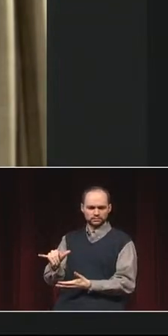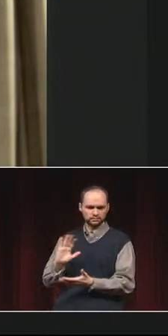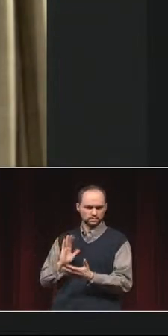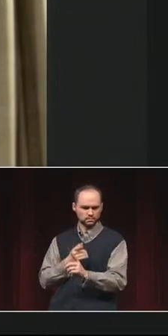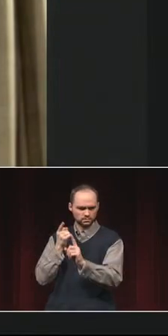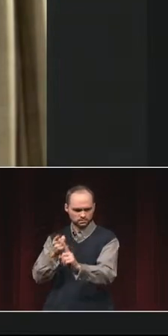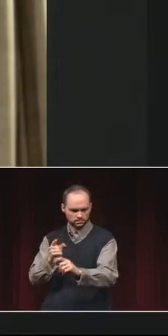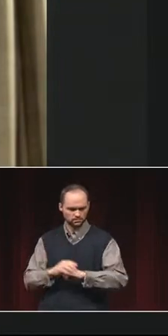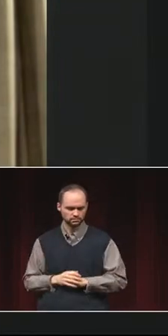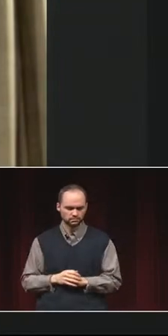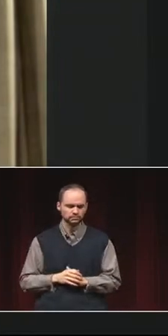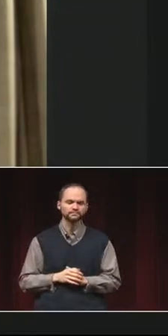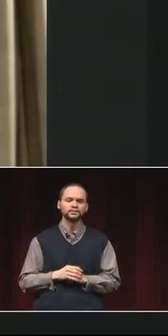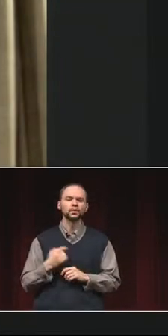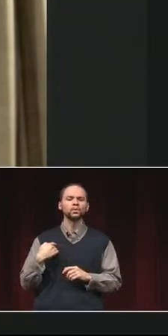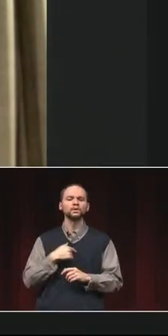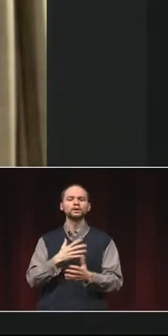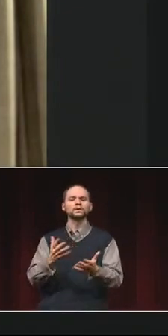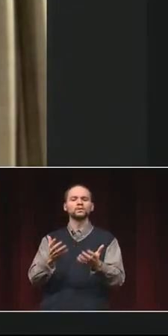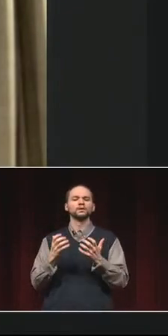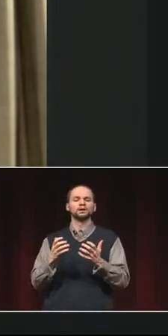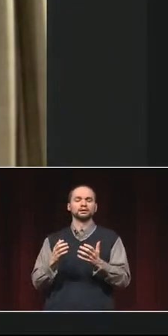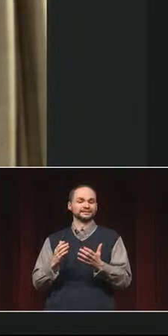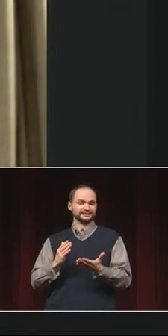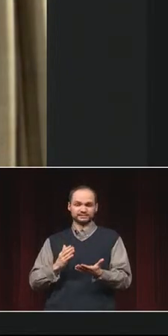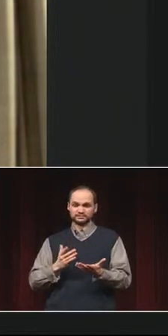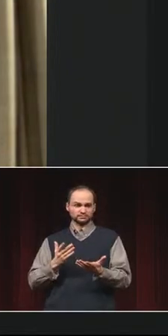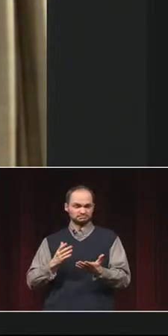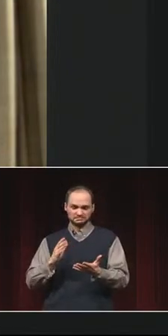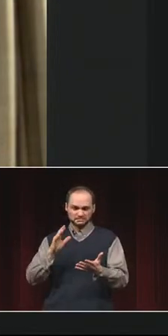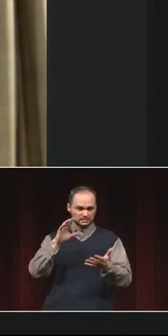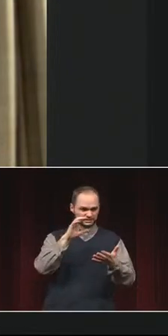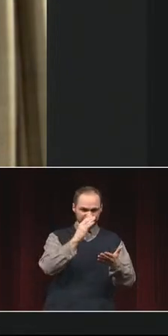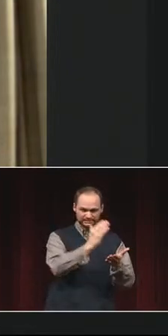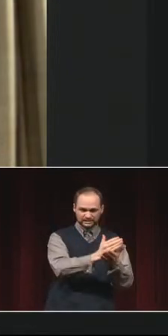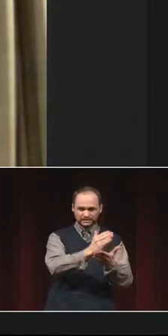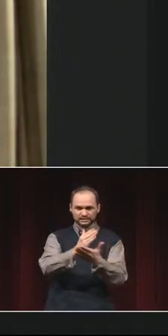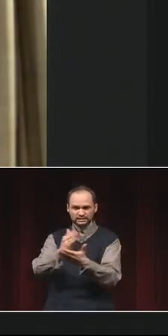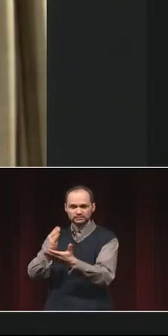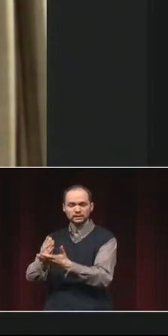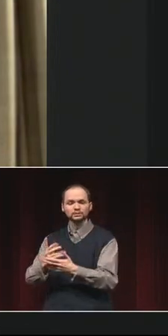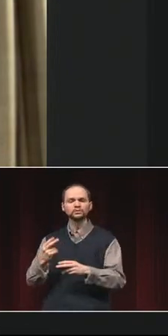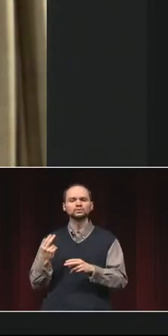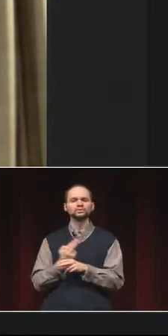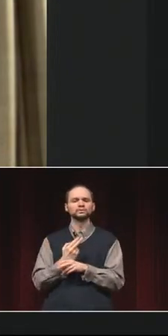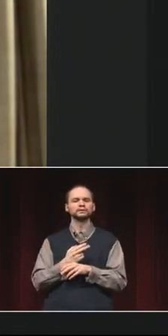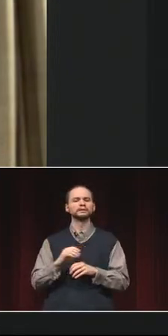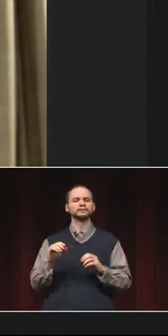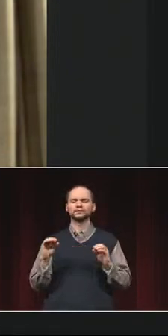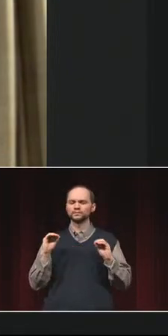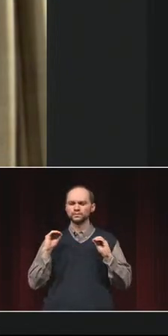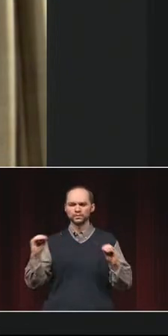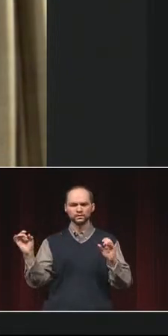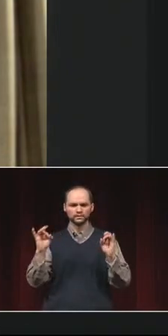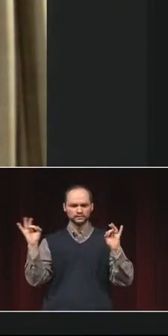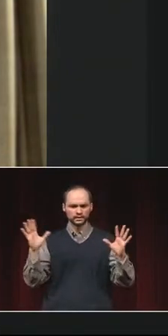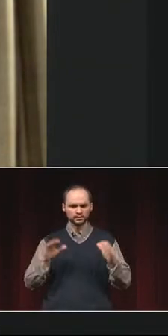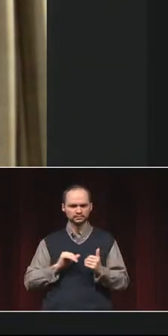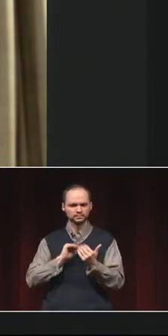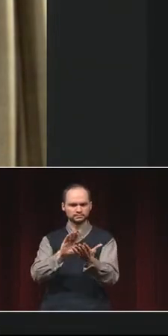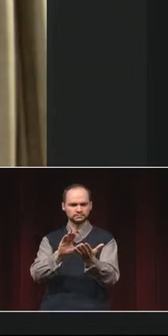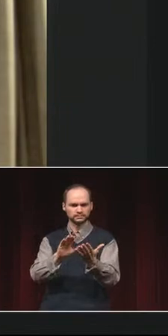through nonviolence and civil disobedience so that we may secure new protections in the federal law